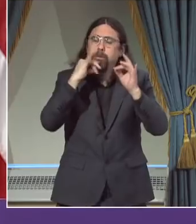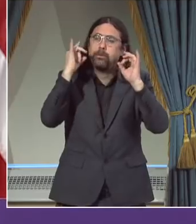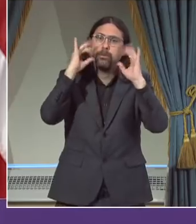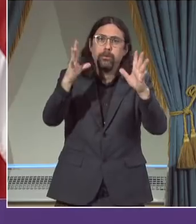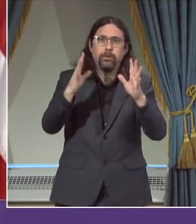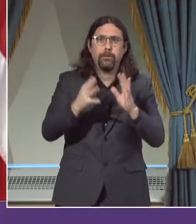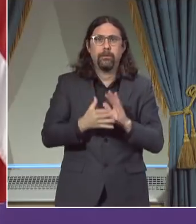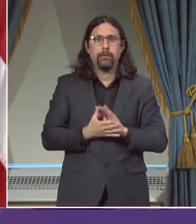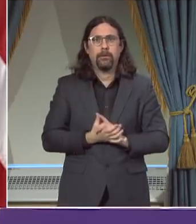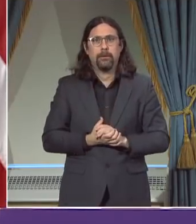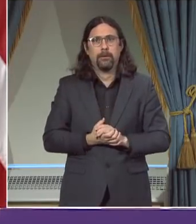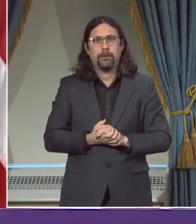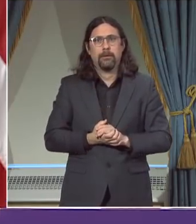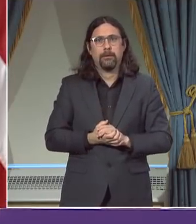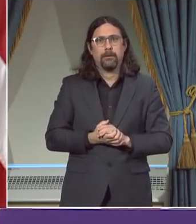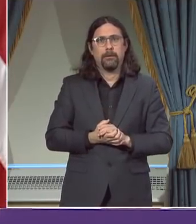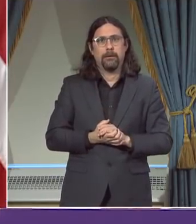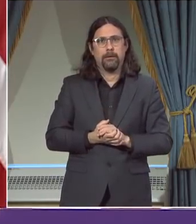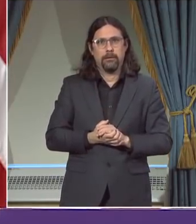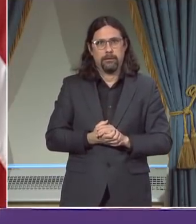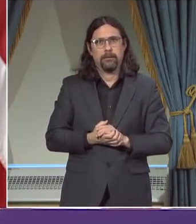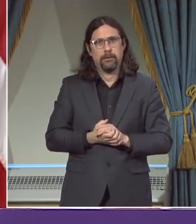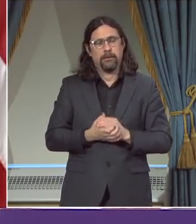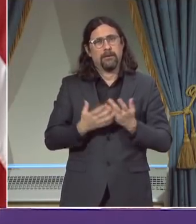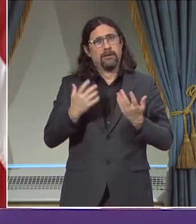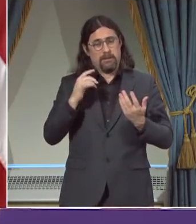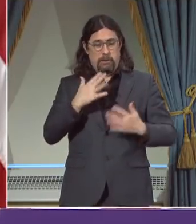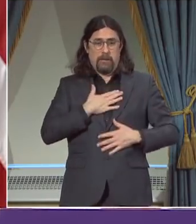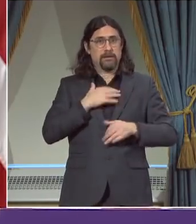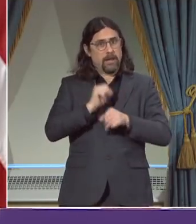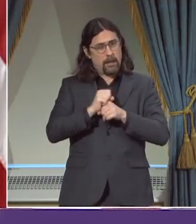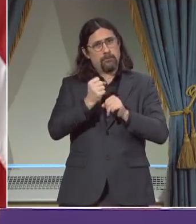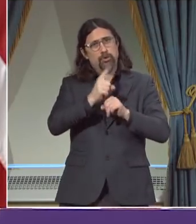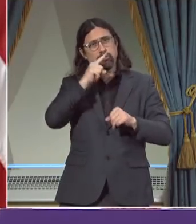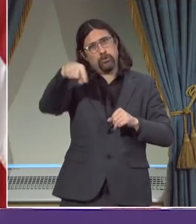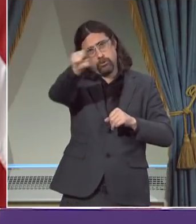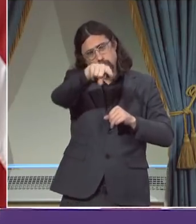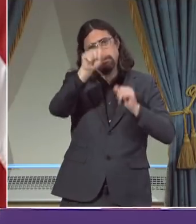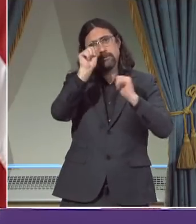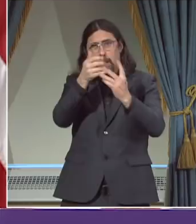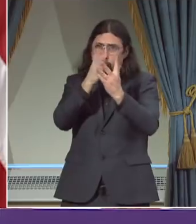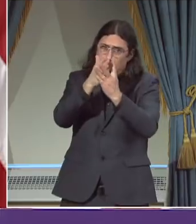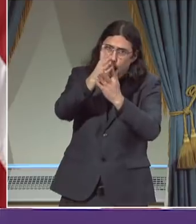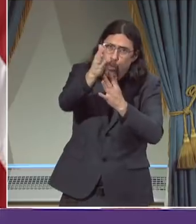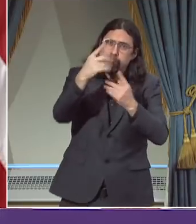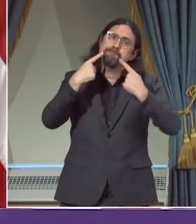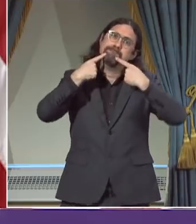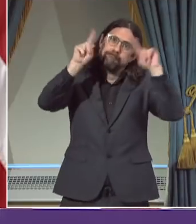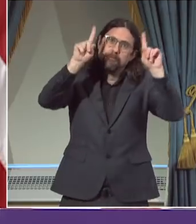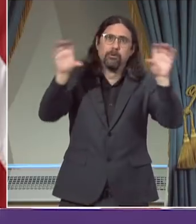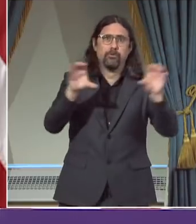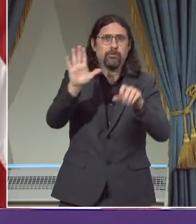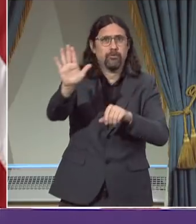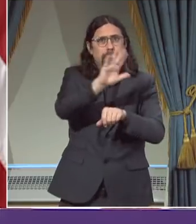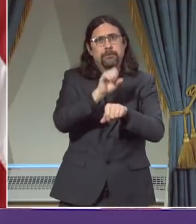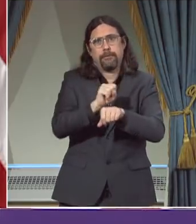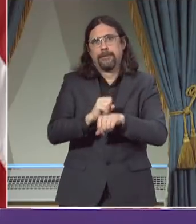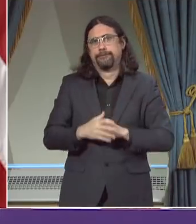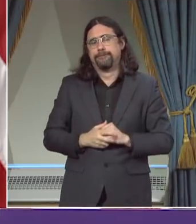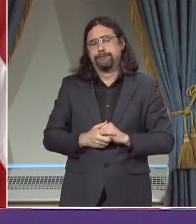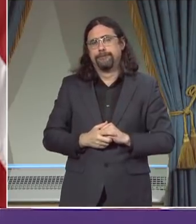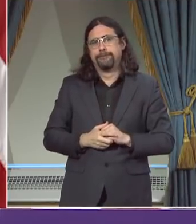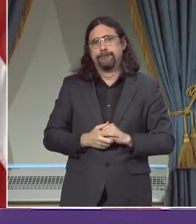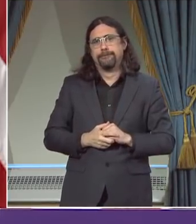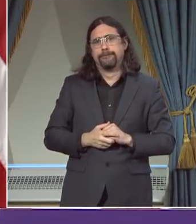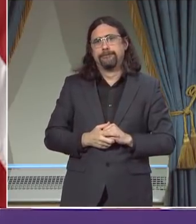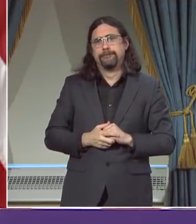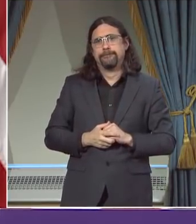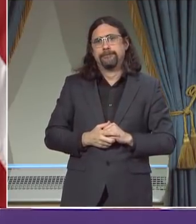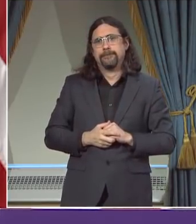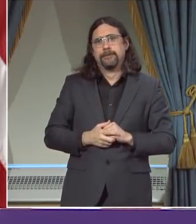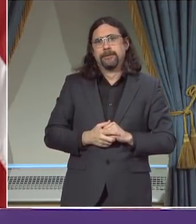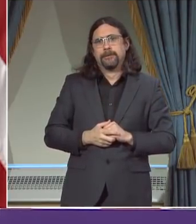THAT'S OUR JOB.